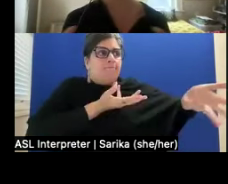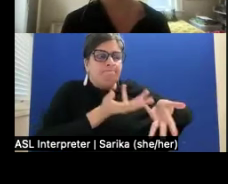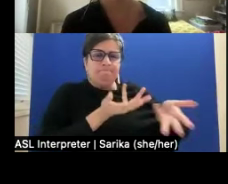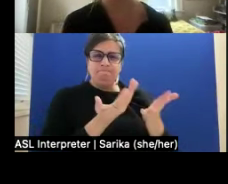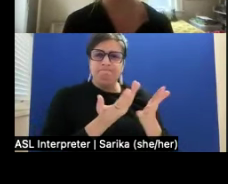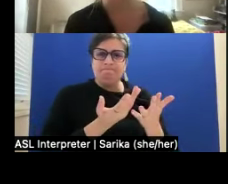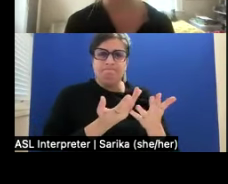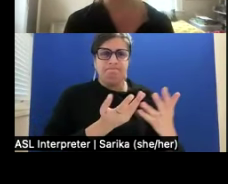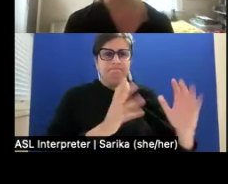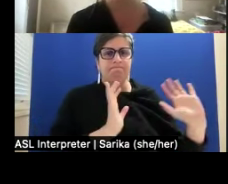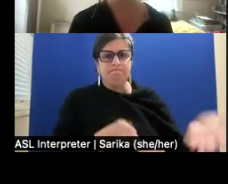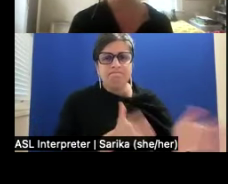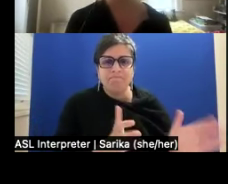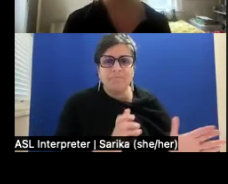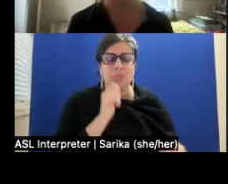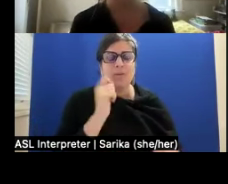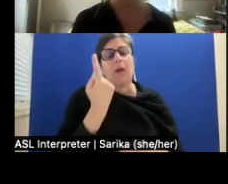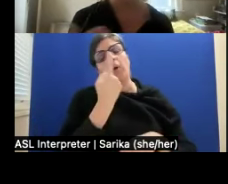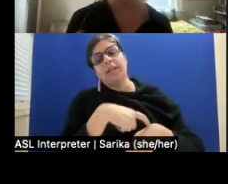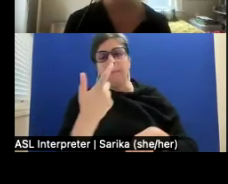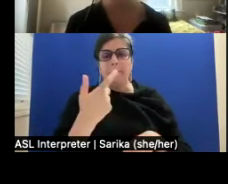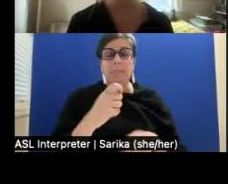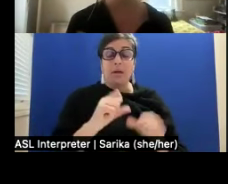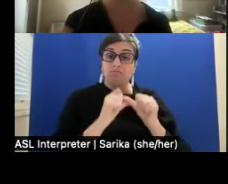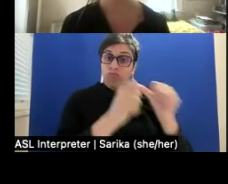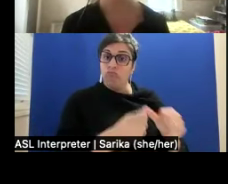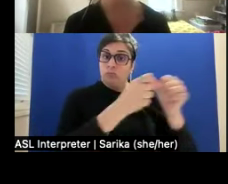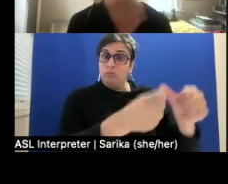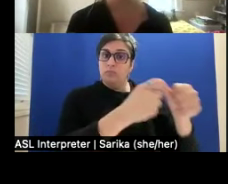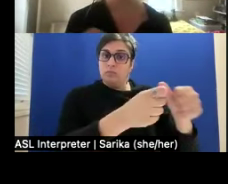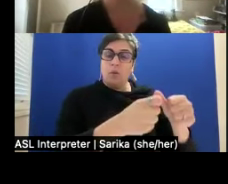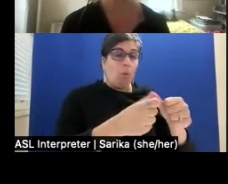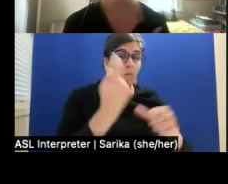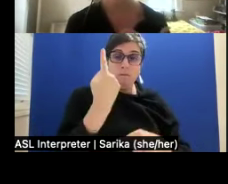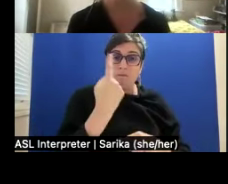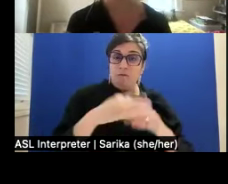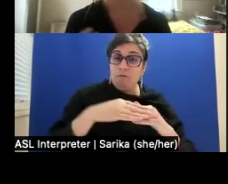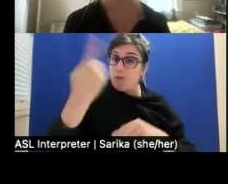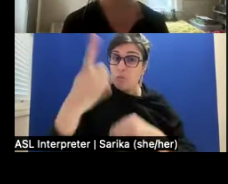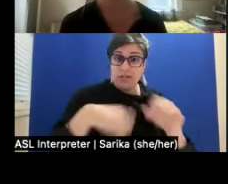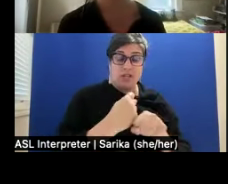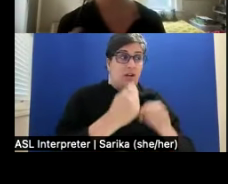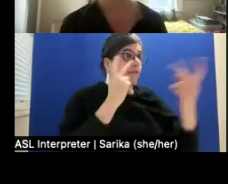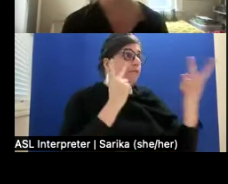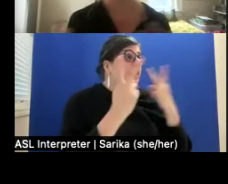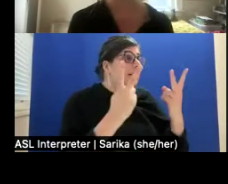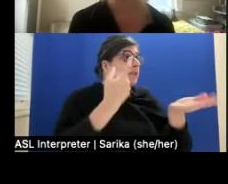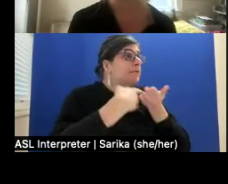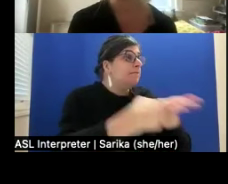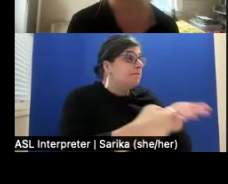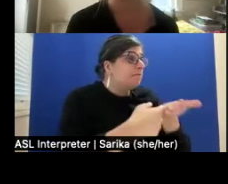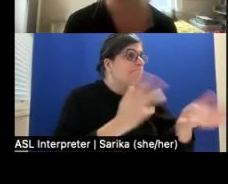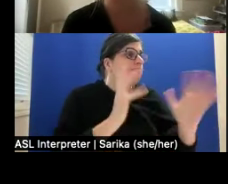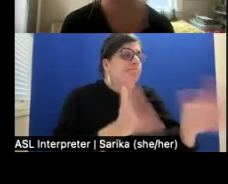just a one off, but that it was a continual over a year visiting and having conversations about how something would be manifested